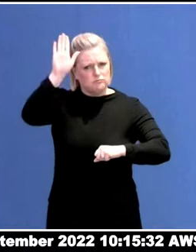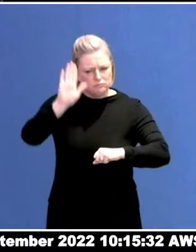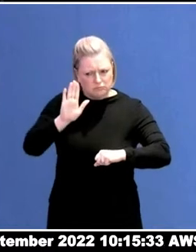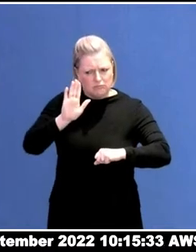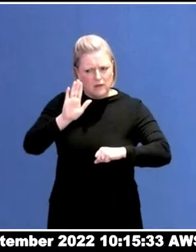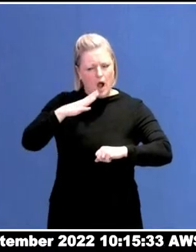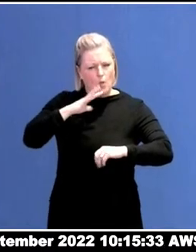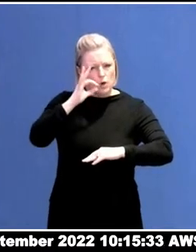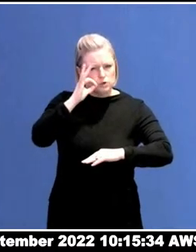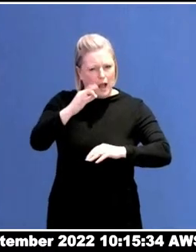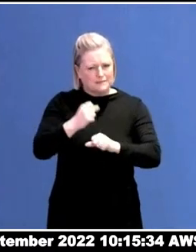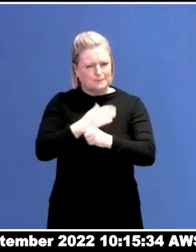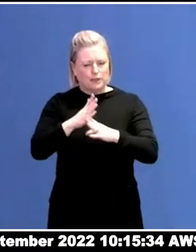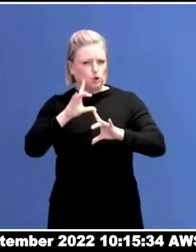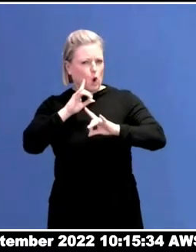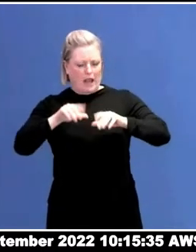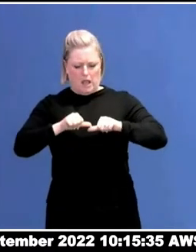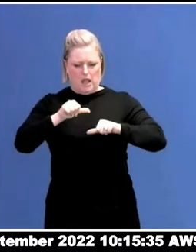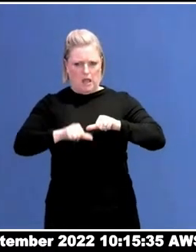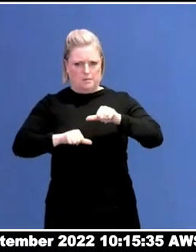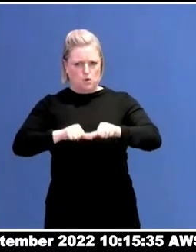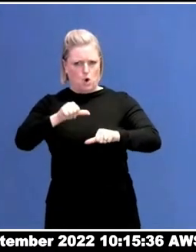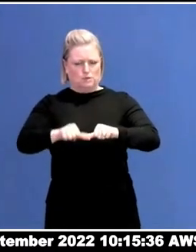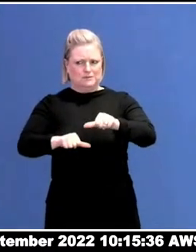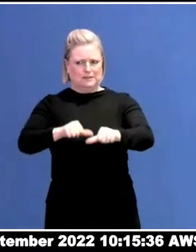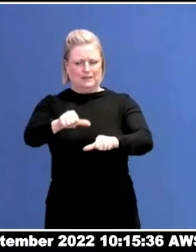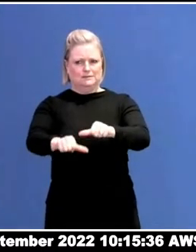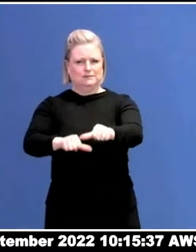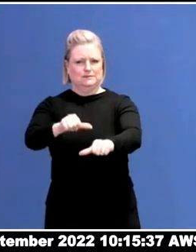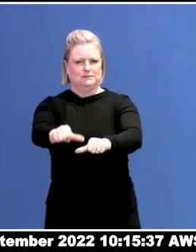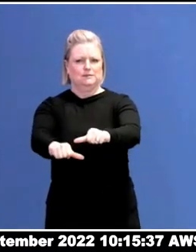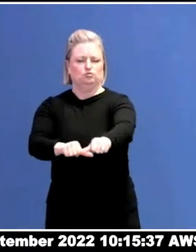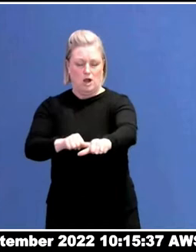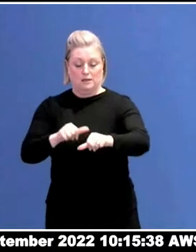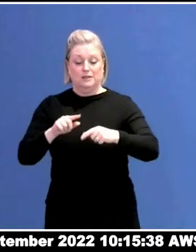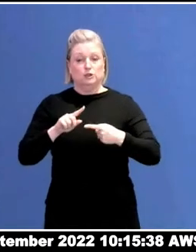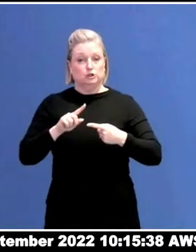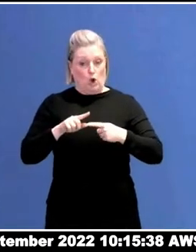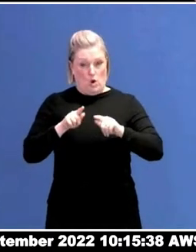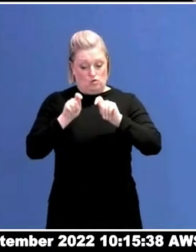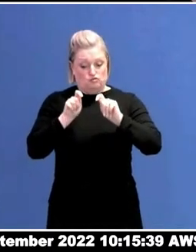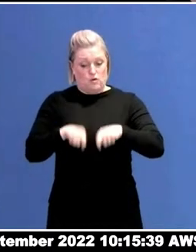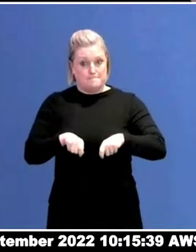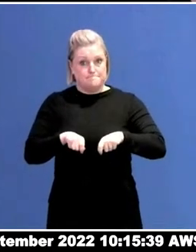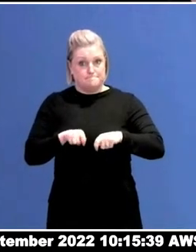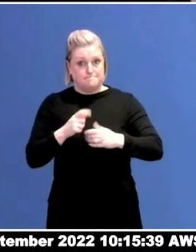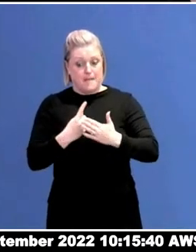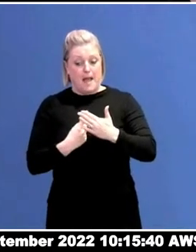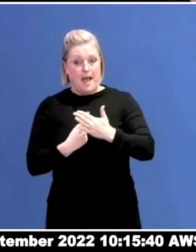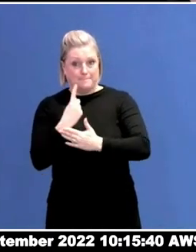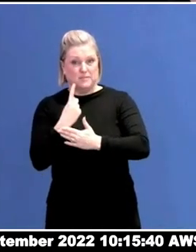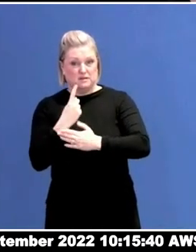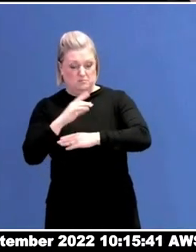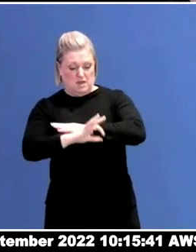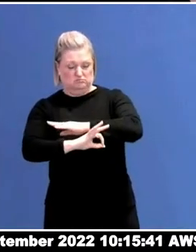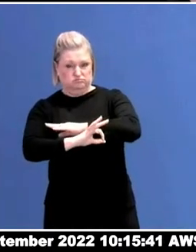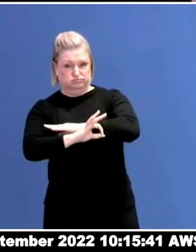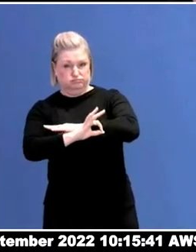understand it. The rape occurred in the early morning, that is, after midnight.